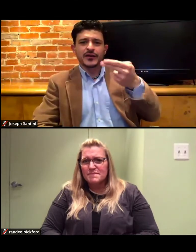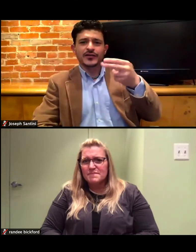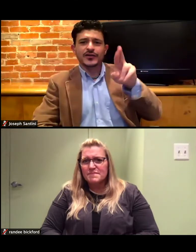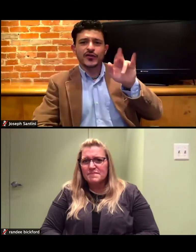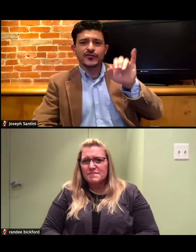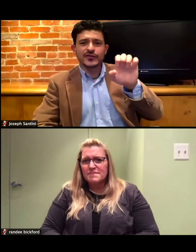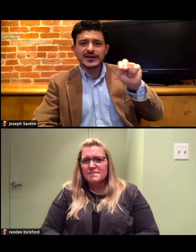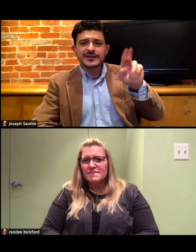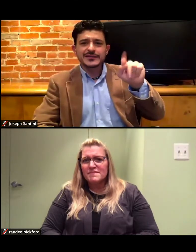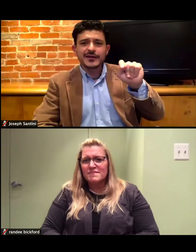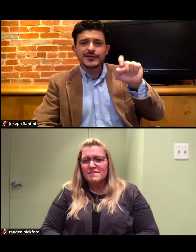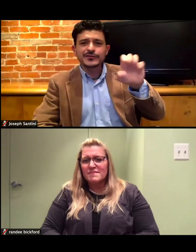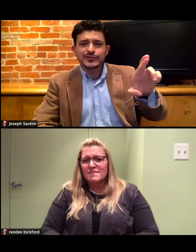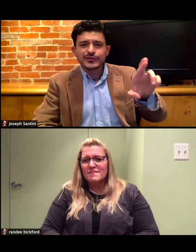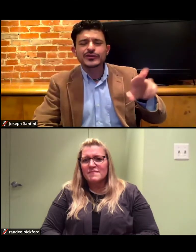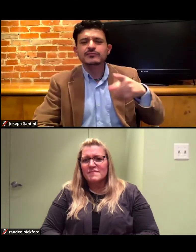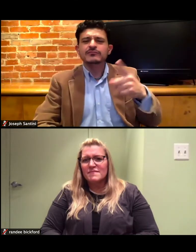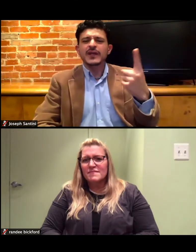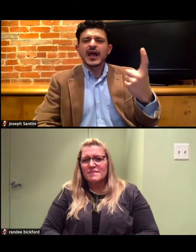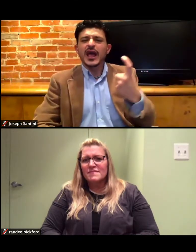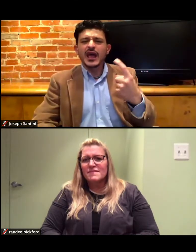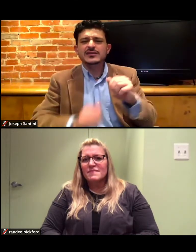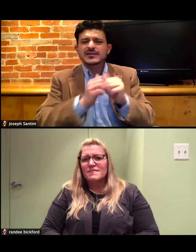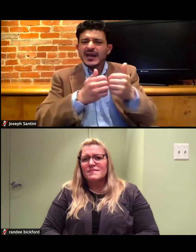Another participant, Guthrie says,